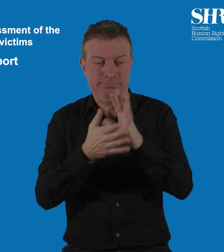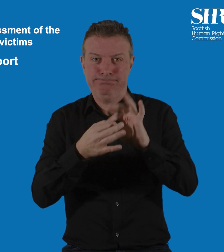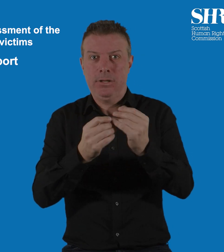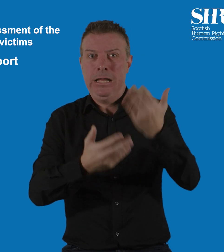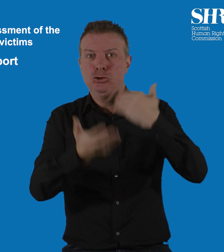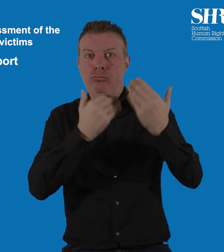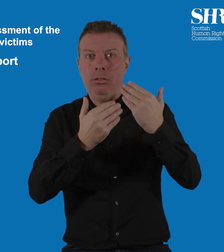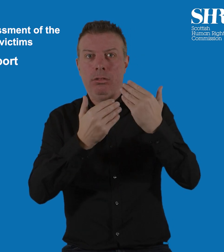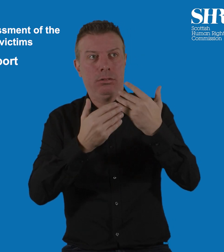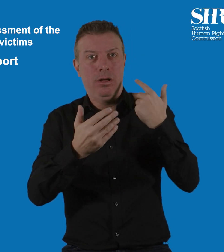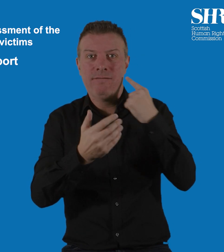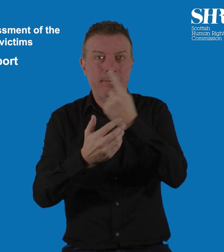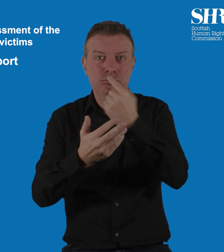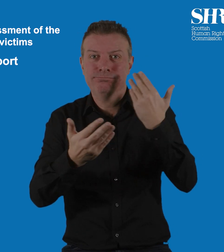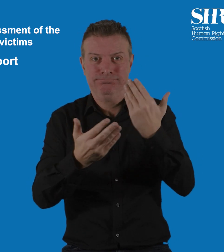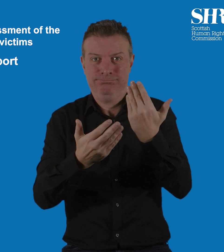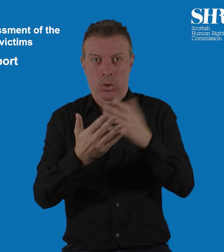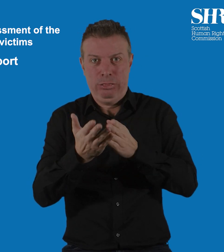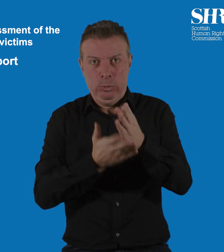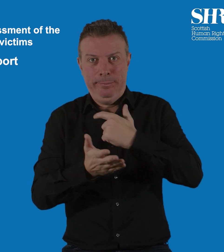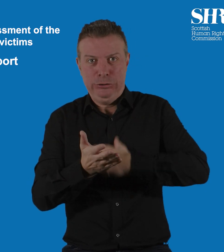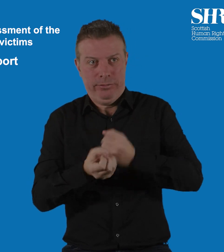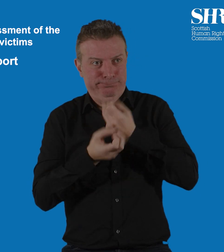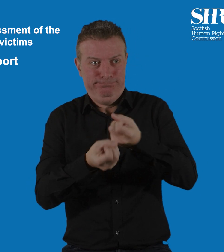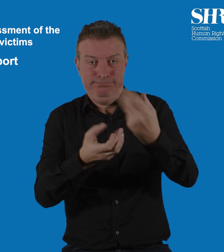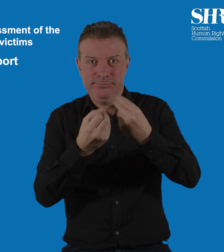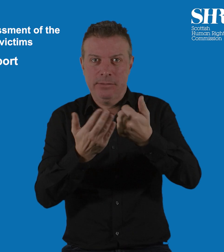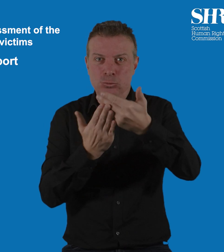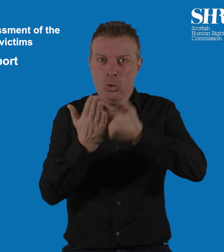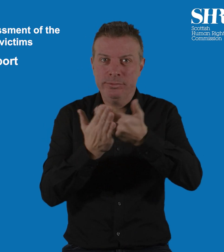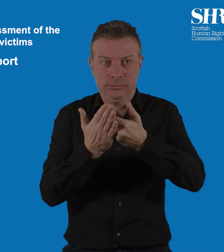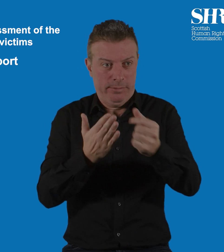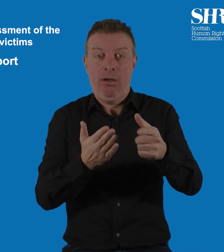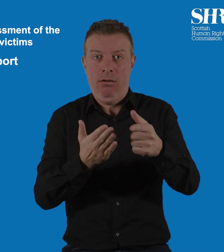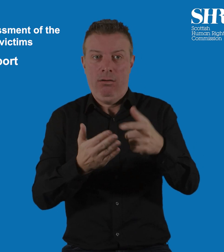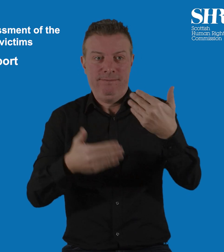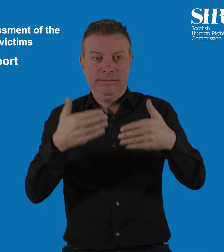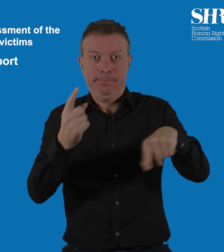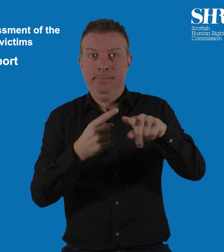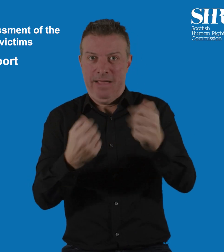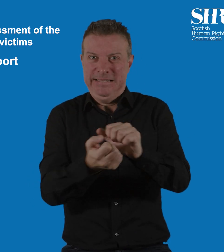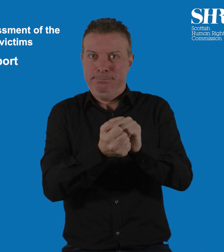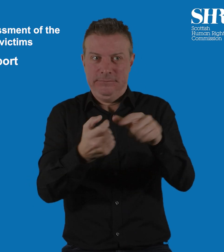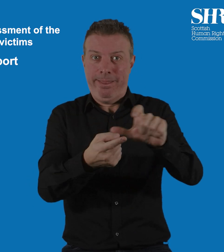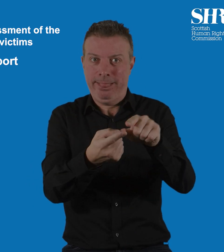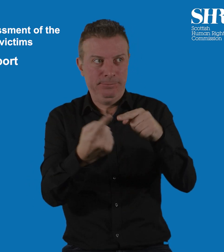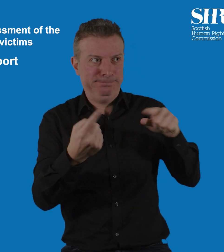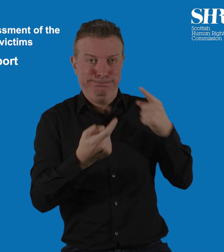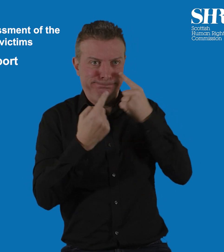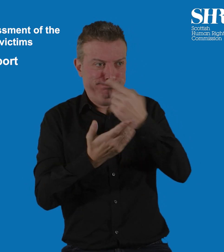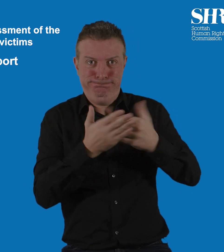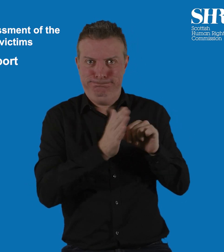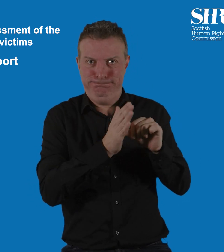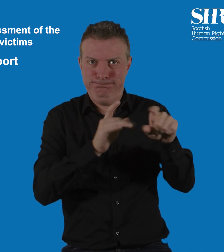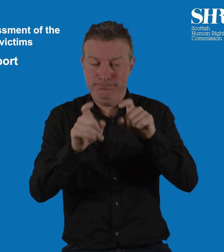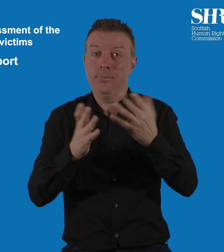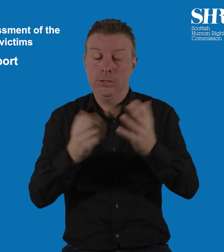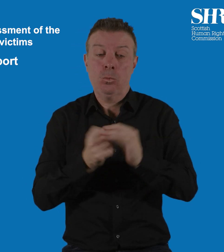but much of the historical record exists only through personal recollection and documents kept in the victims’ archive.